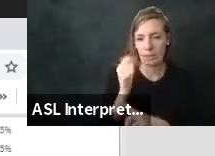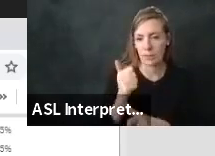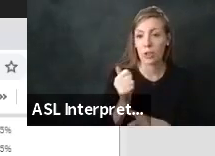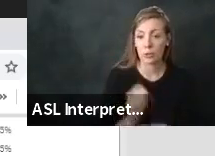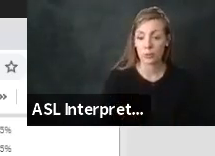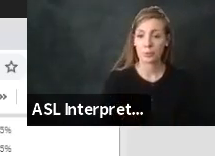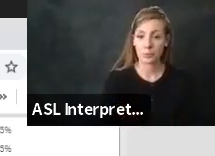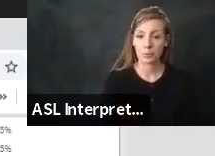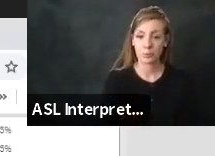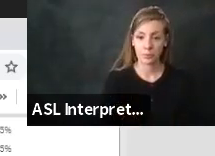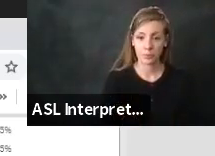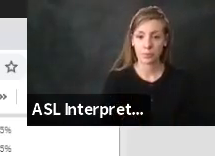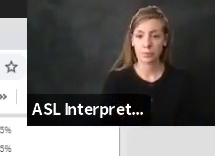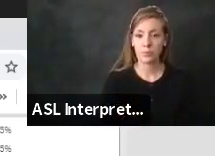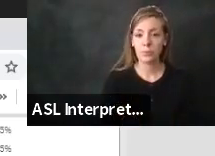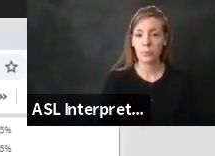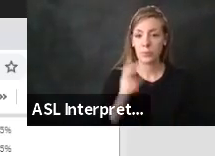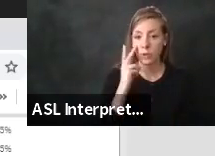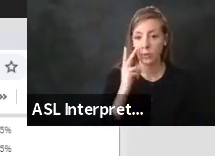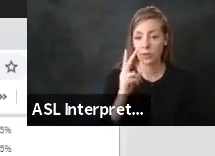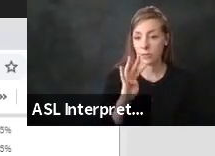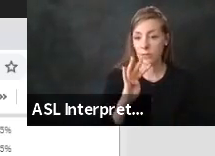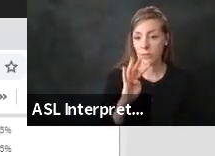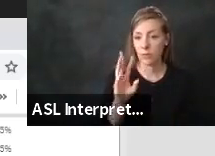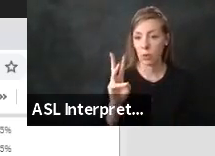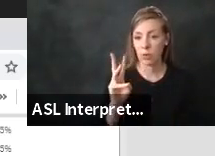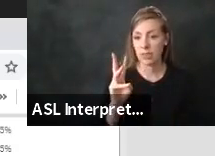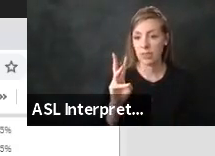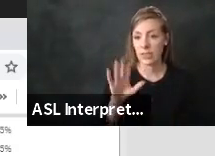We have seen 46 steps just since July 1,